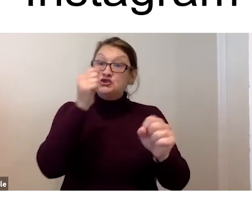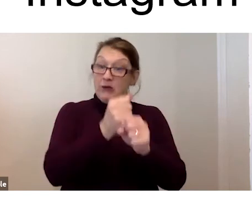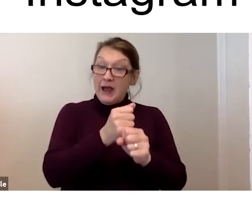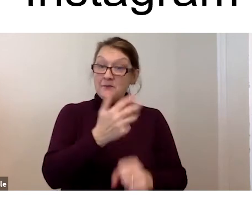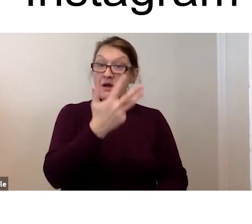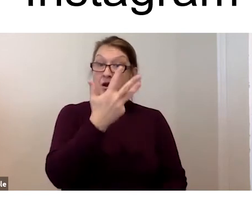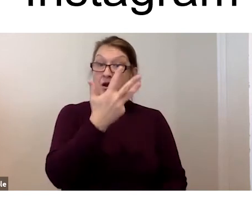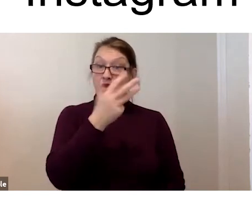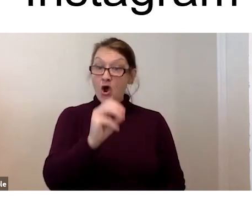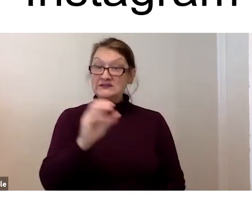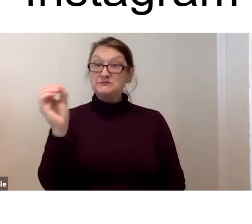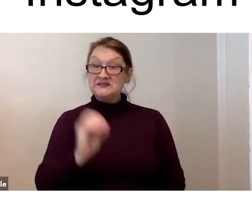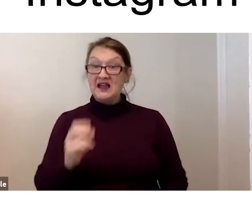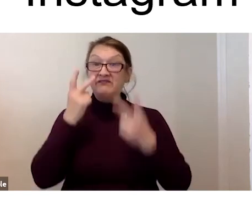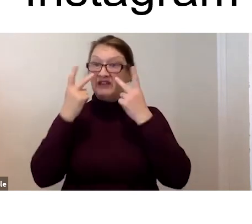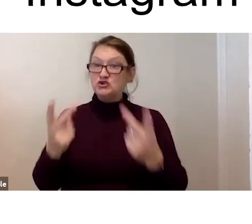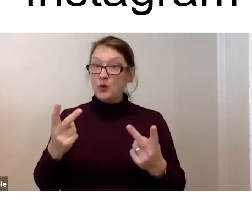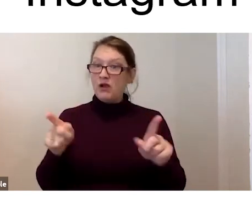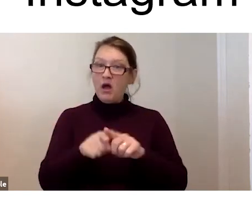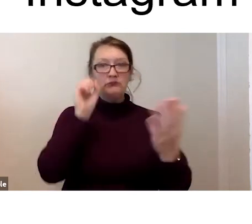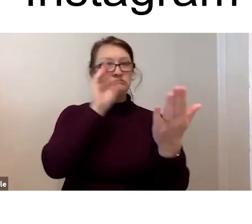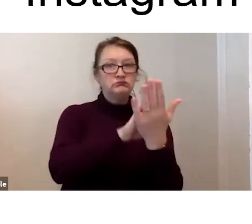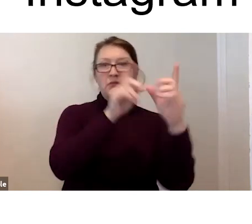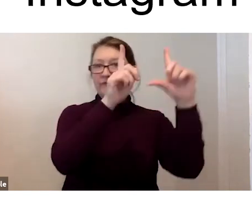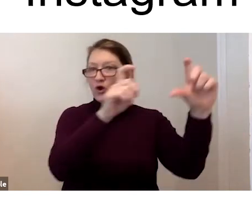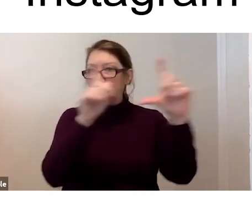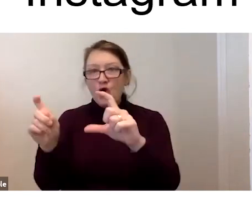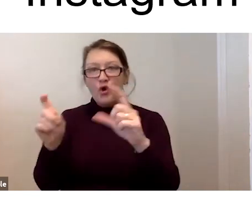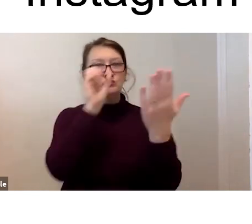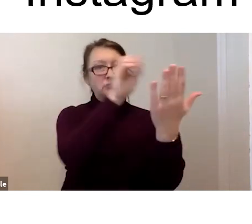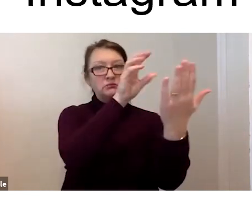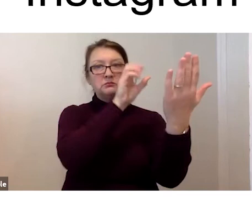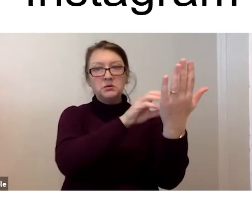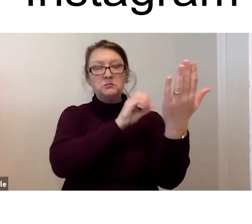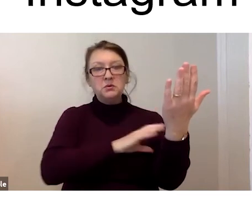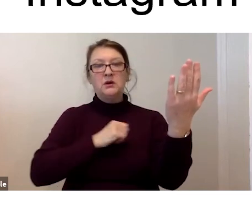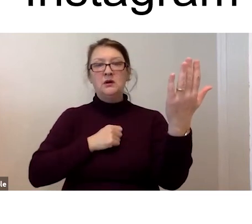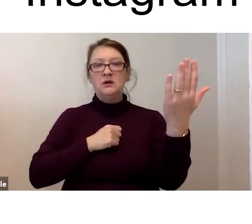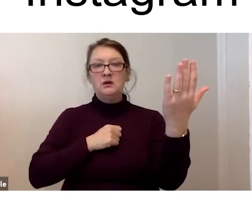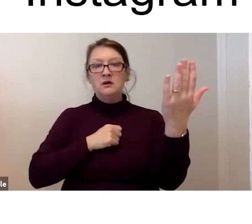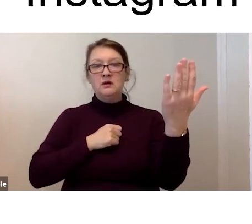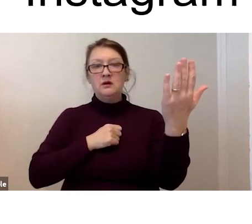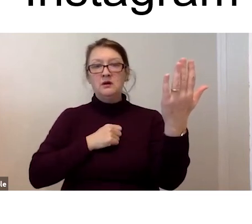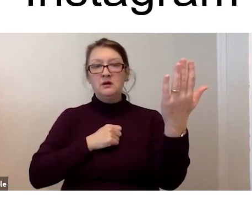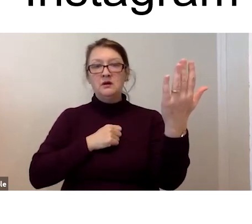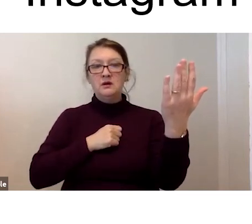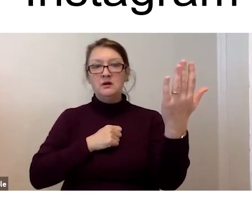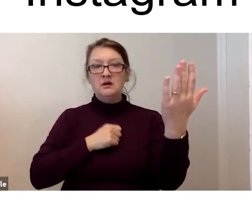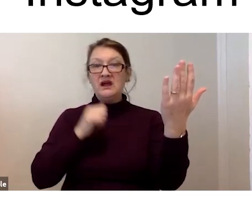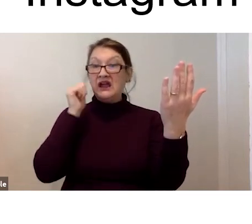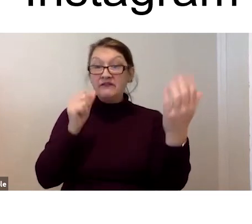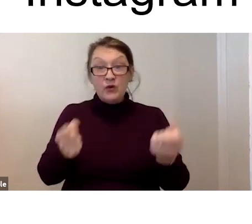It is photos, if you do not have alt text and image description it